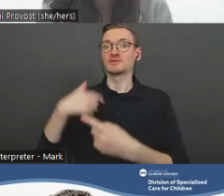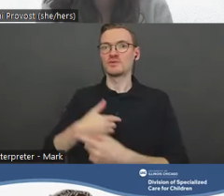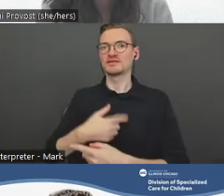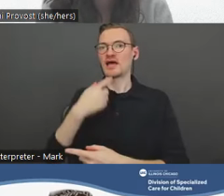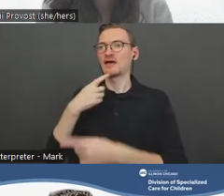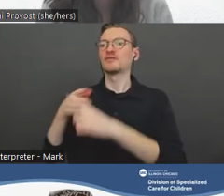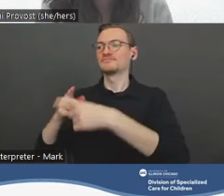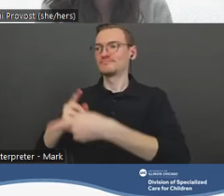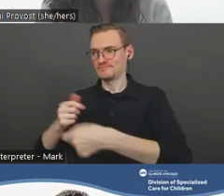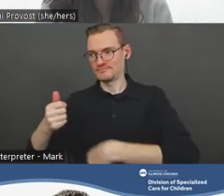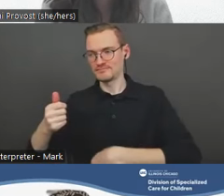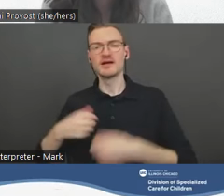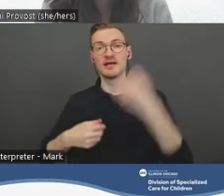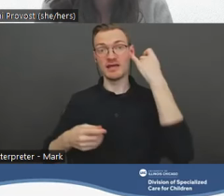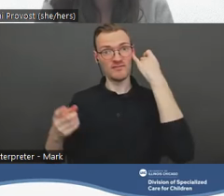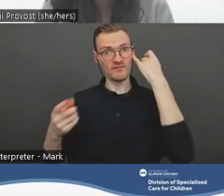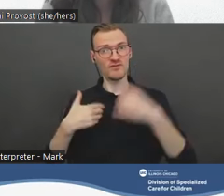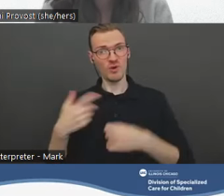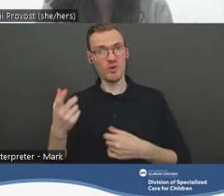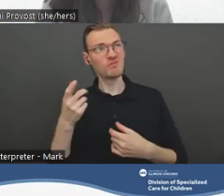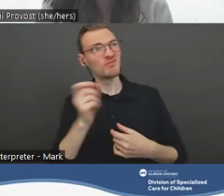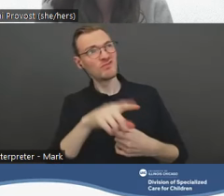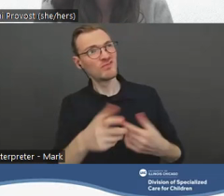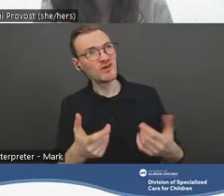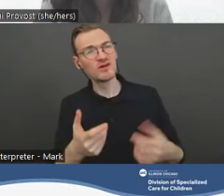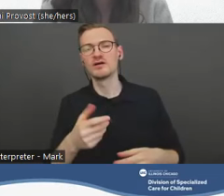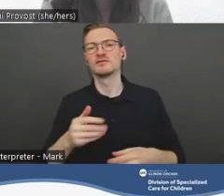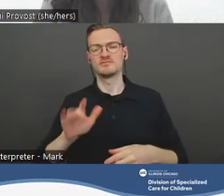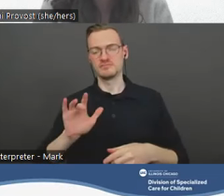have a question where you need to talk, you can click that raise hand button. But, our preference